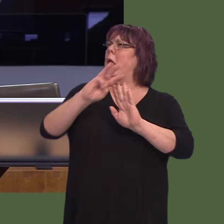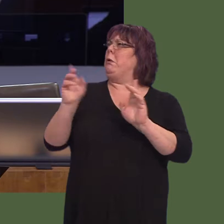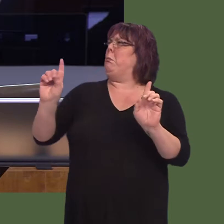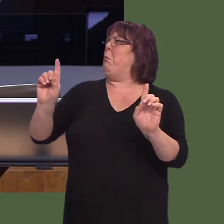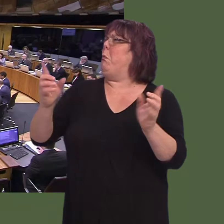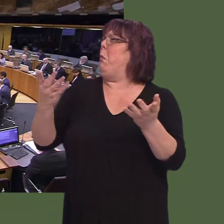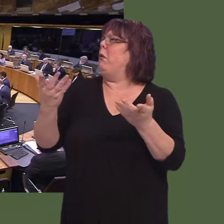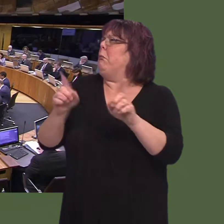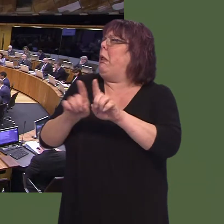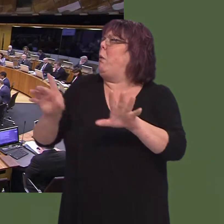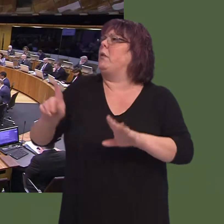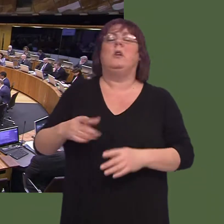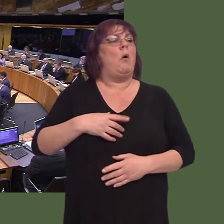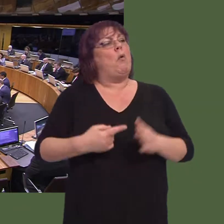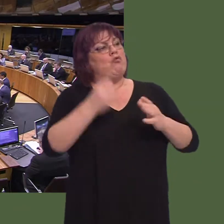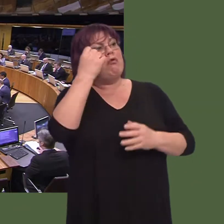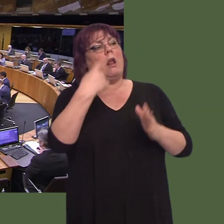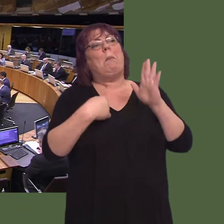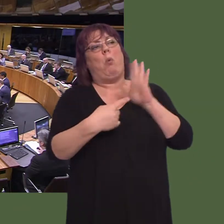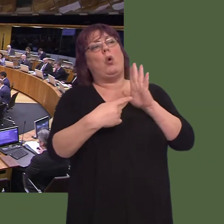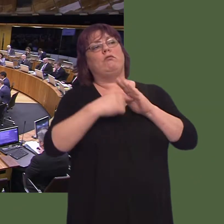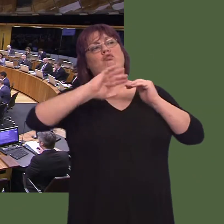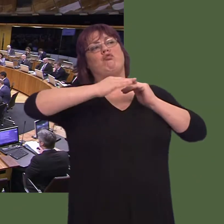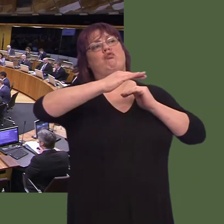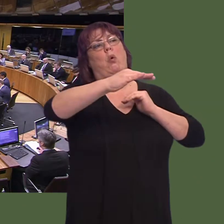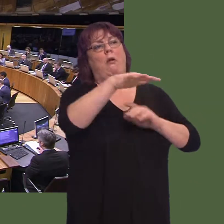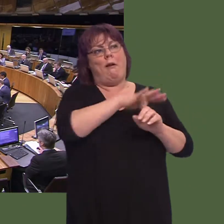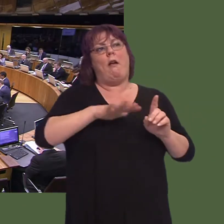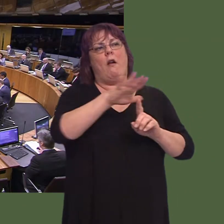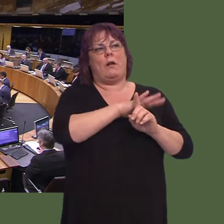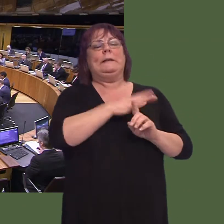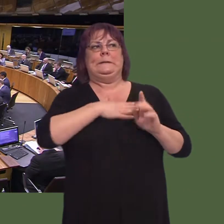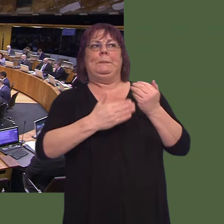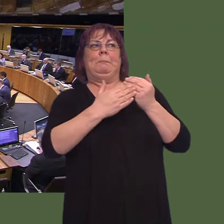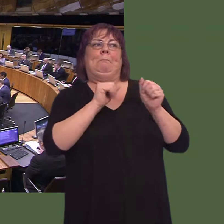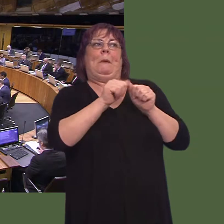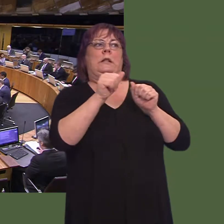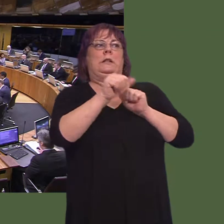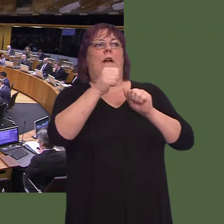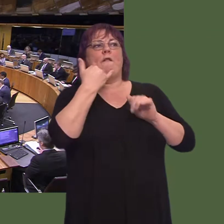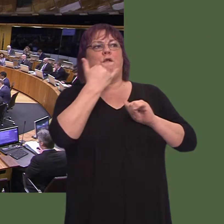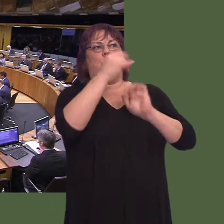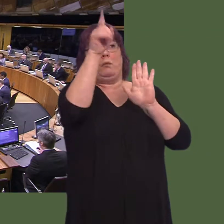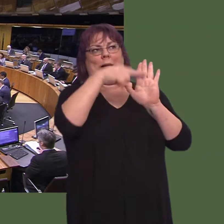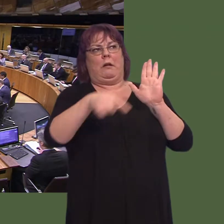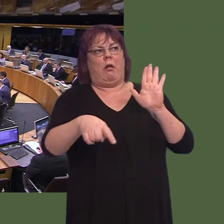importance of mobile communications in rural areas. And our mobile action plan sets out how we plan to work with the industry and regulator